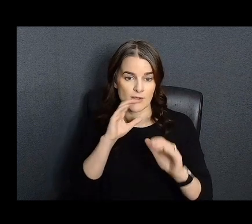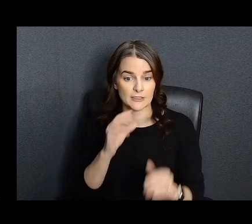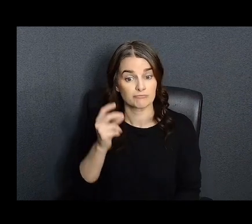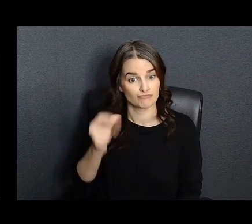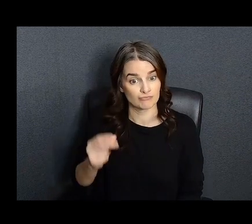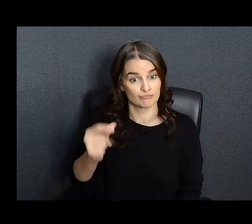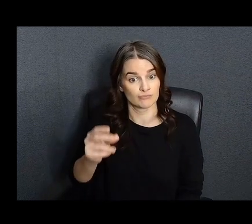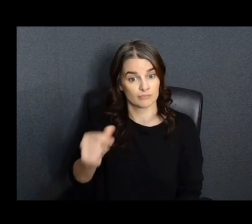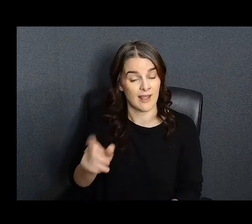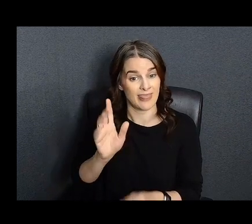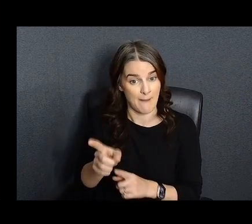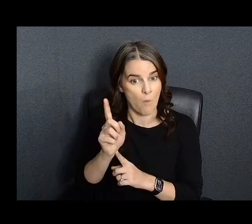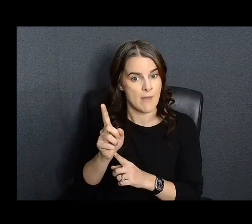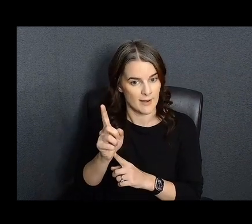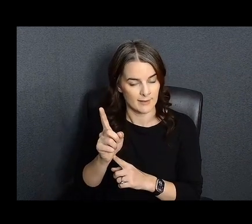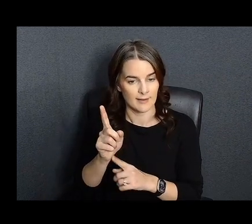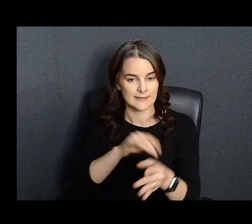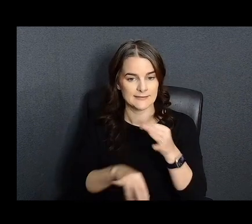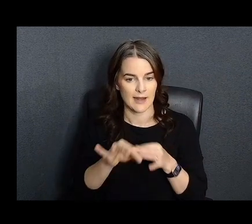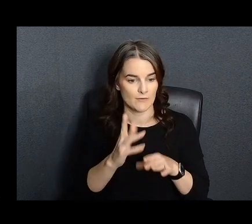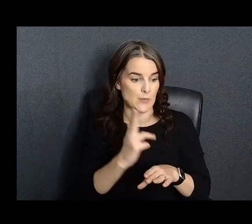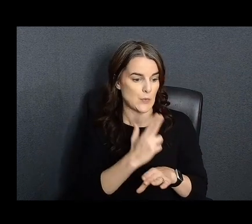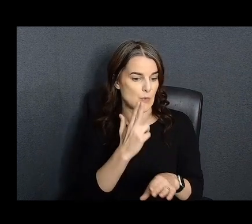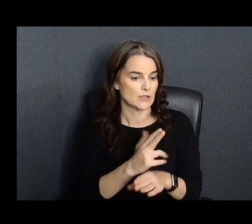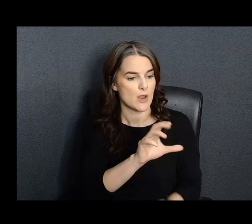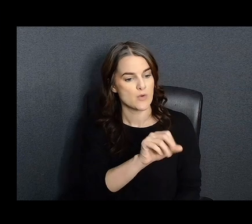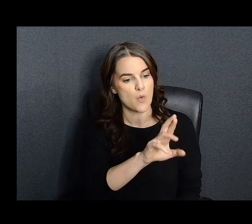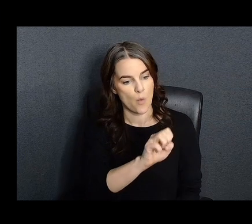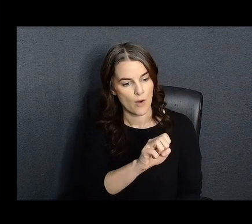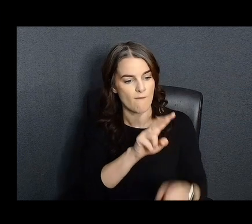in the moment, rather than using some of those core vocabulary